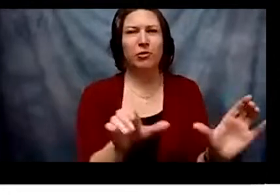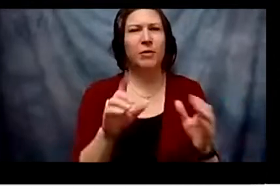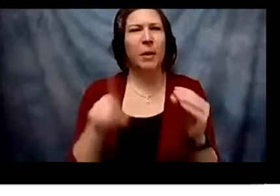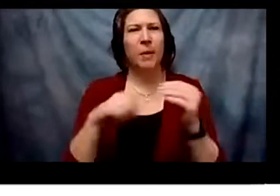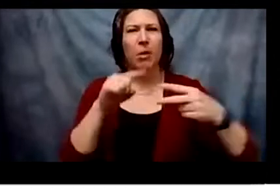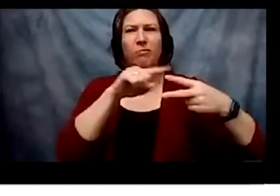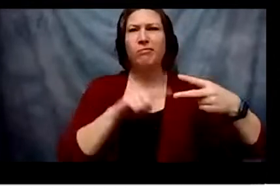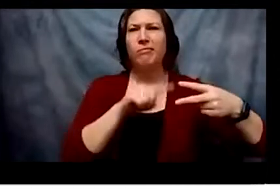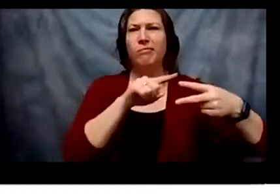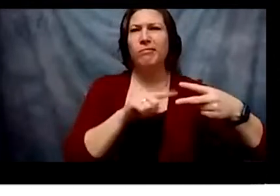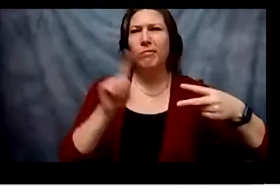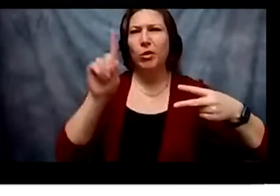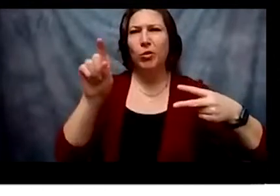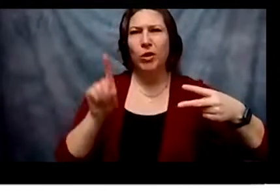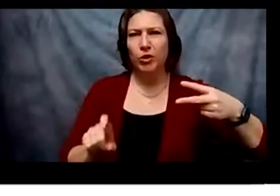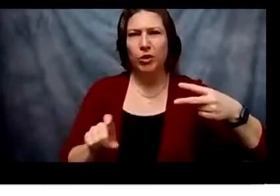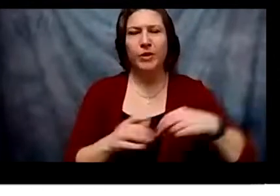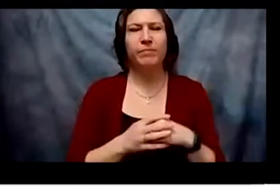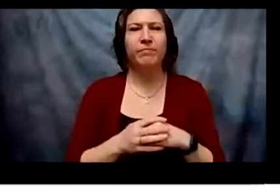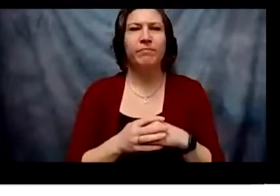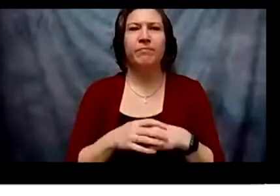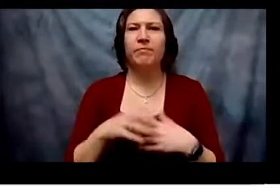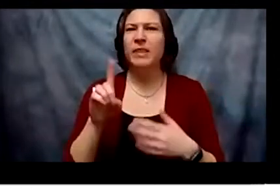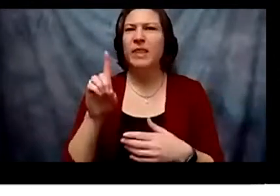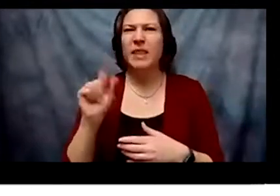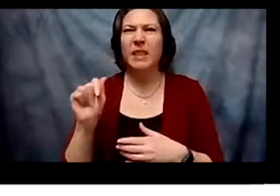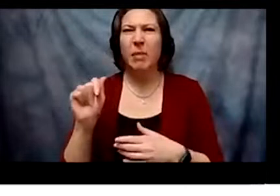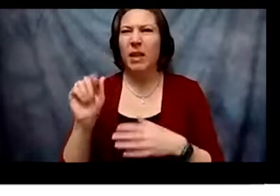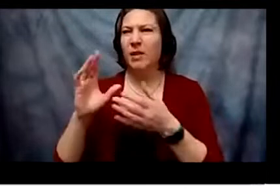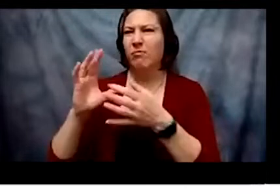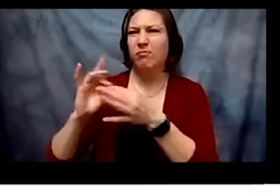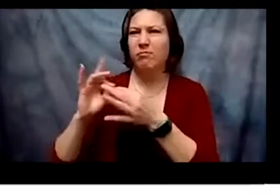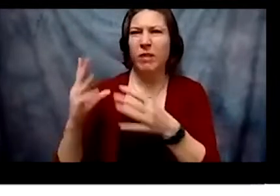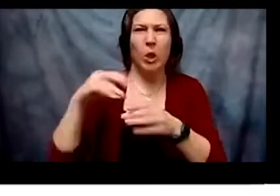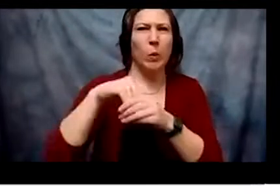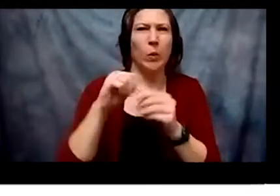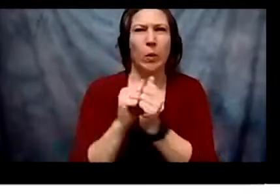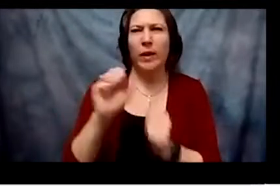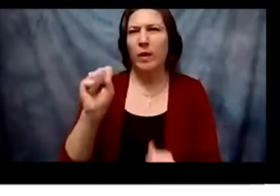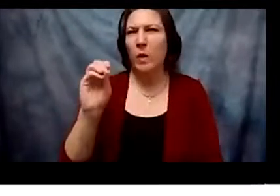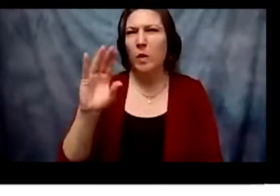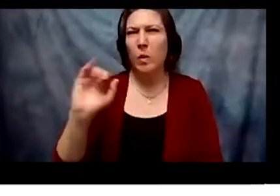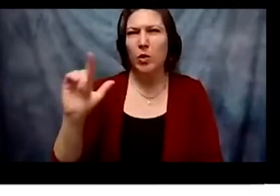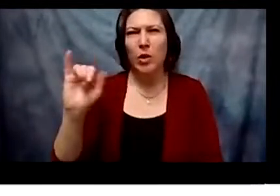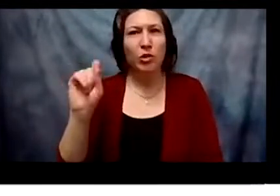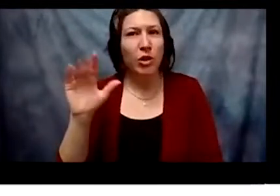social justice work. And that everyone shared ideas about what ableism as a means to them. If you are a reporter